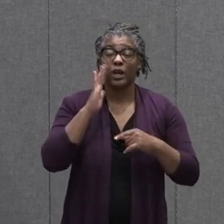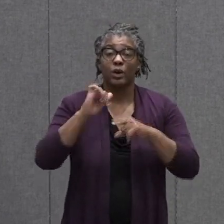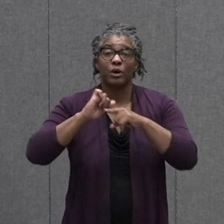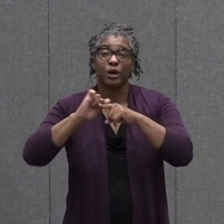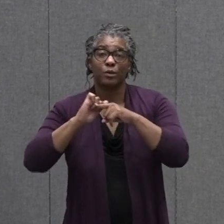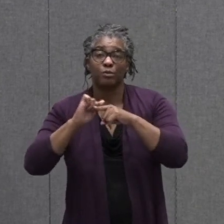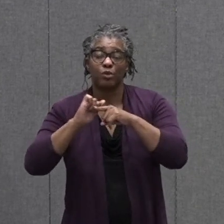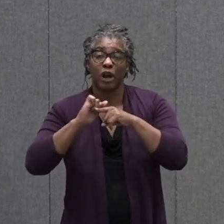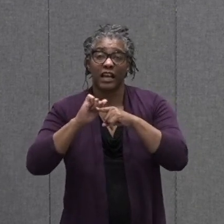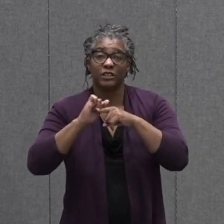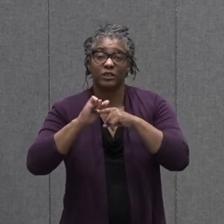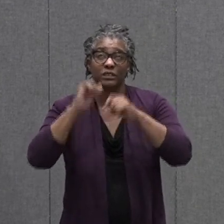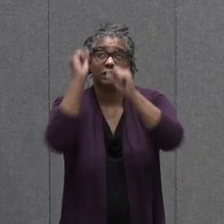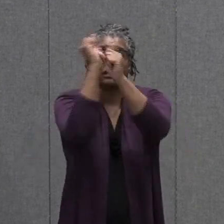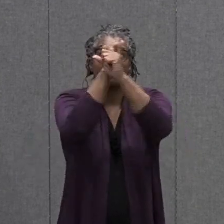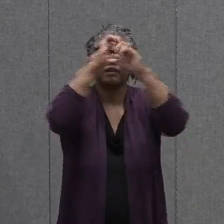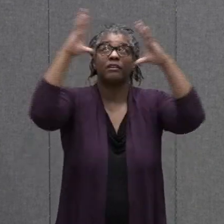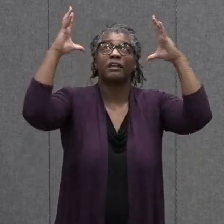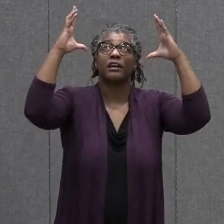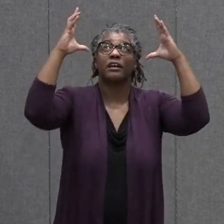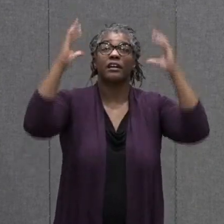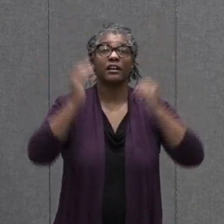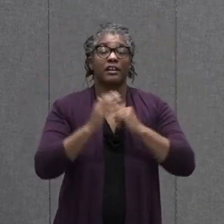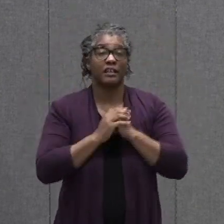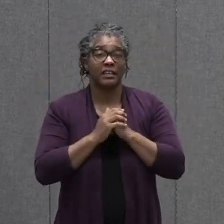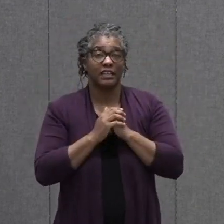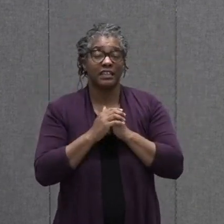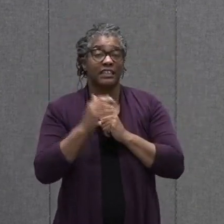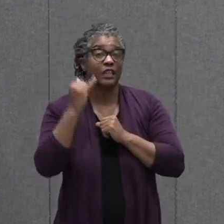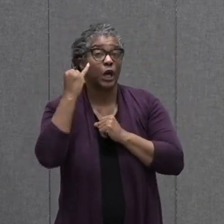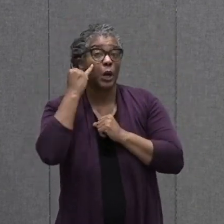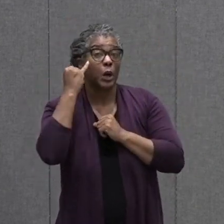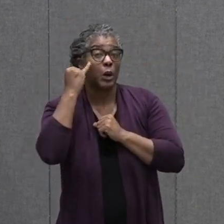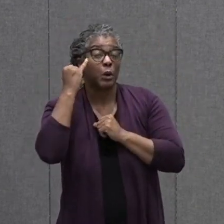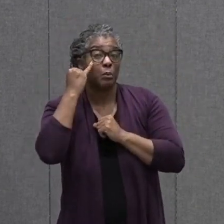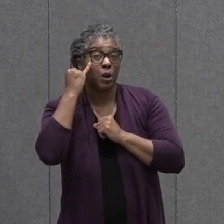if a Peanut Butter on bread, put a ball on his head?